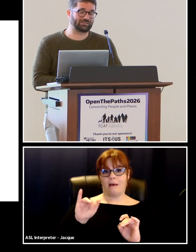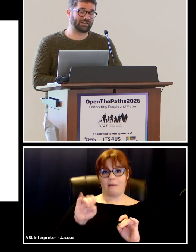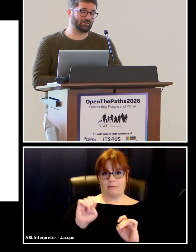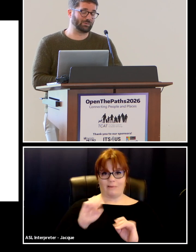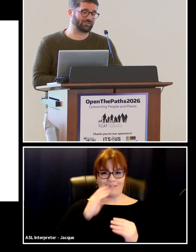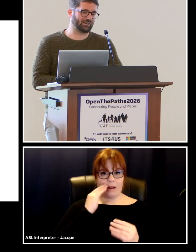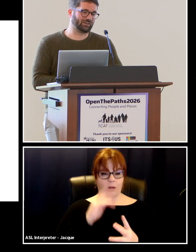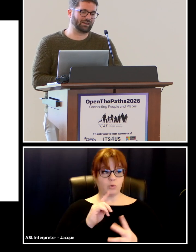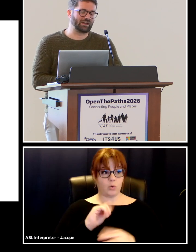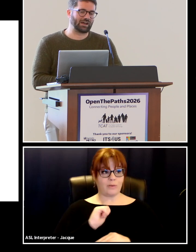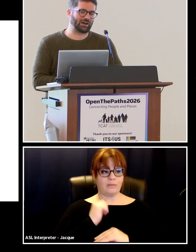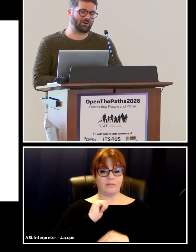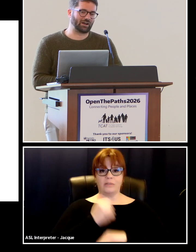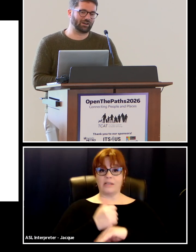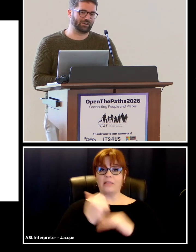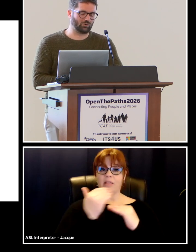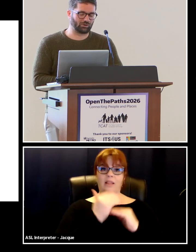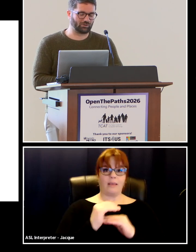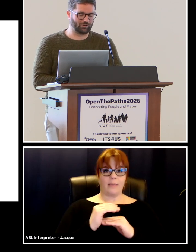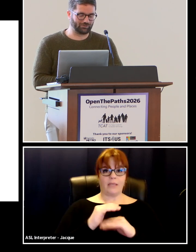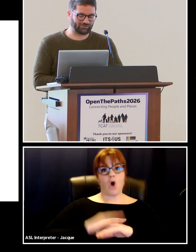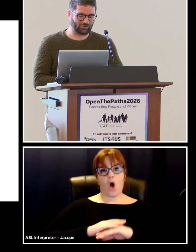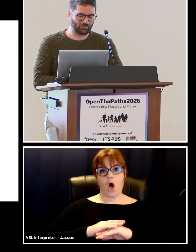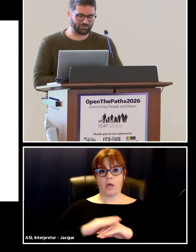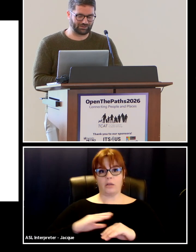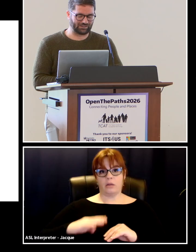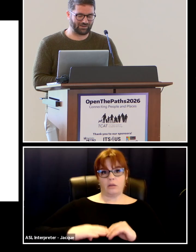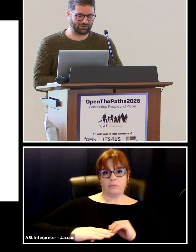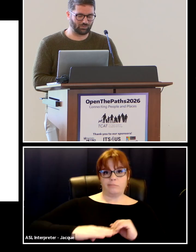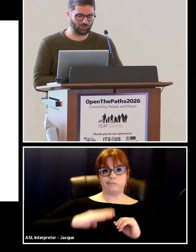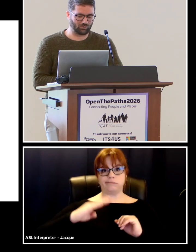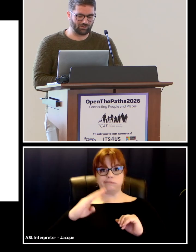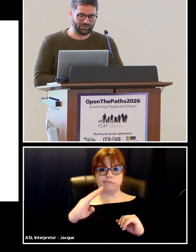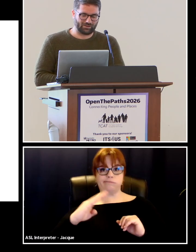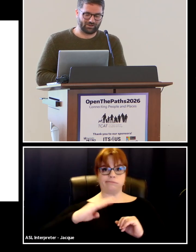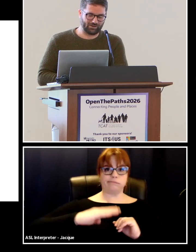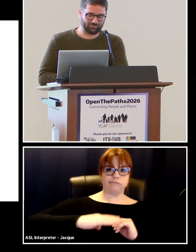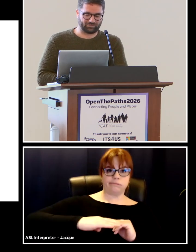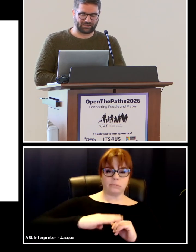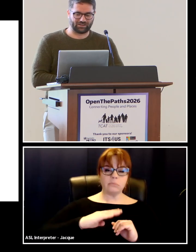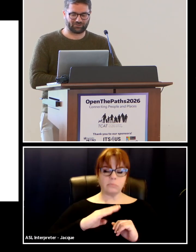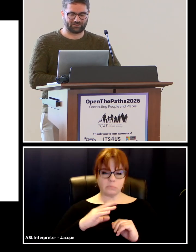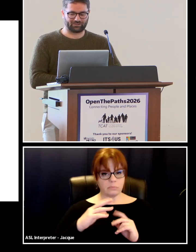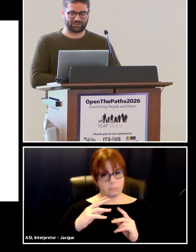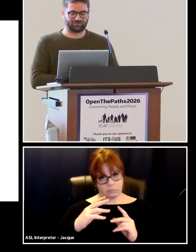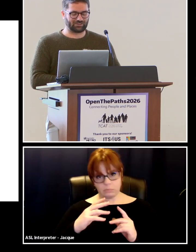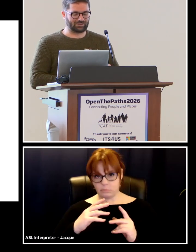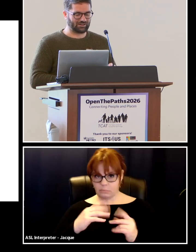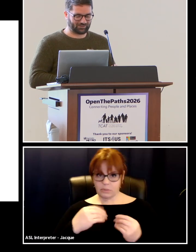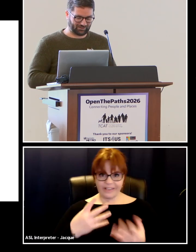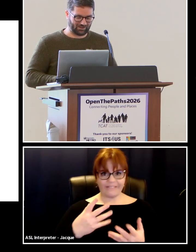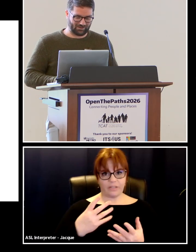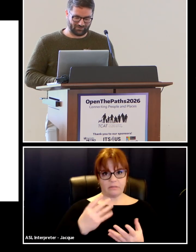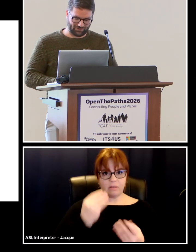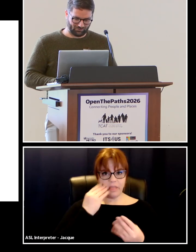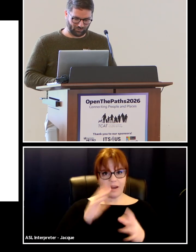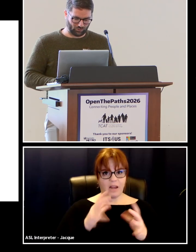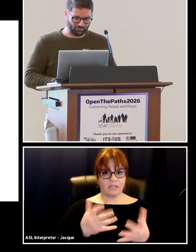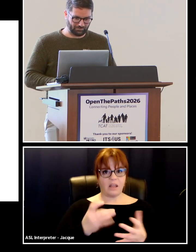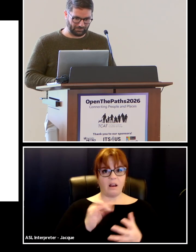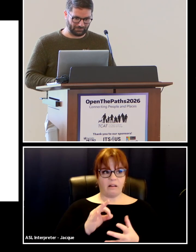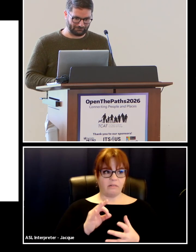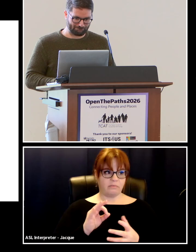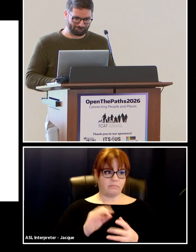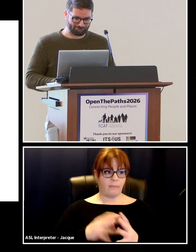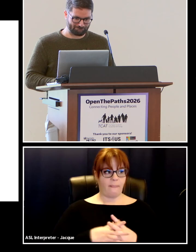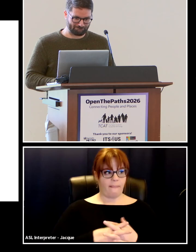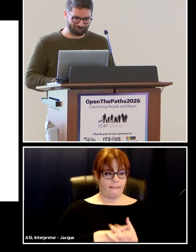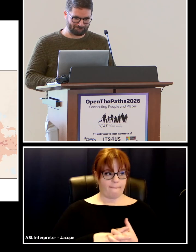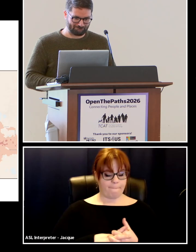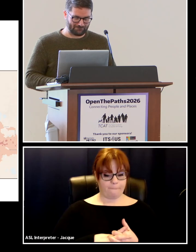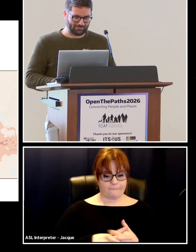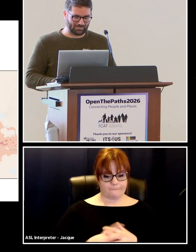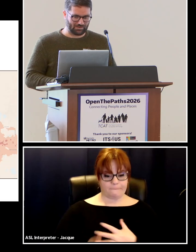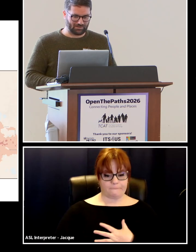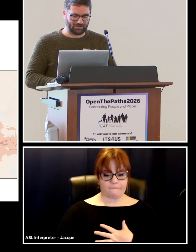can set limits on how high or low of a slope is navigable um given given the data set available.